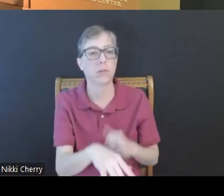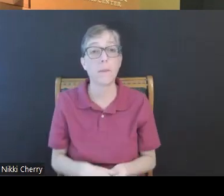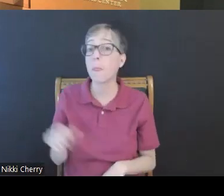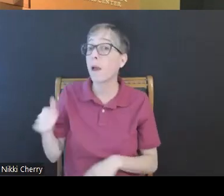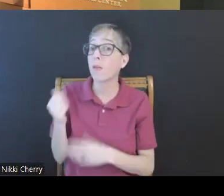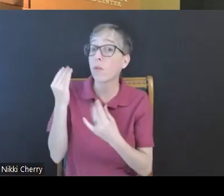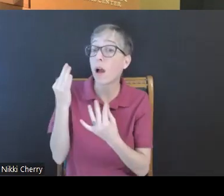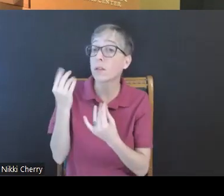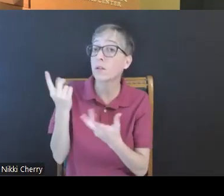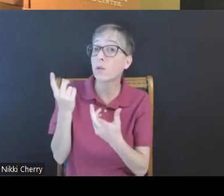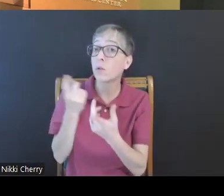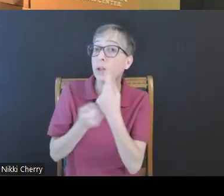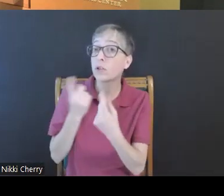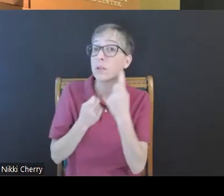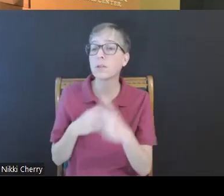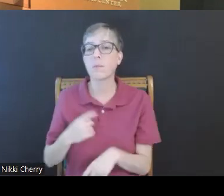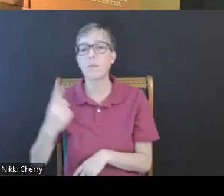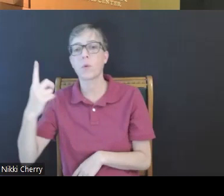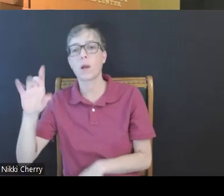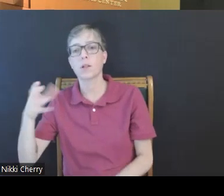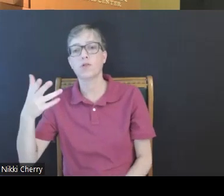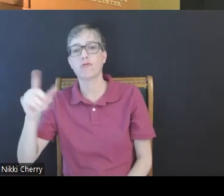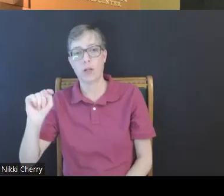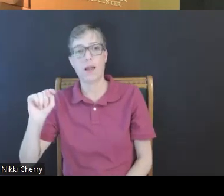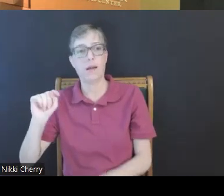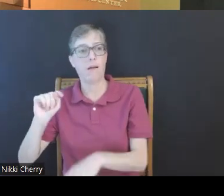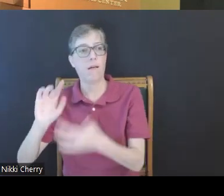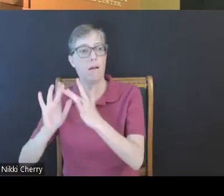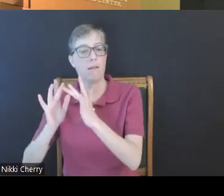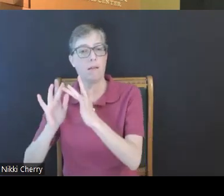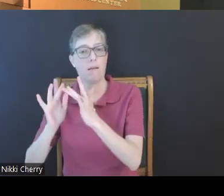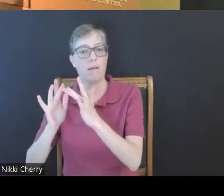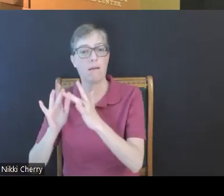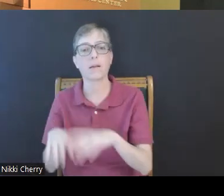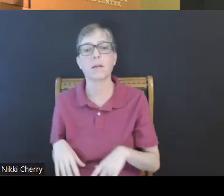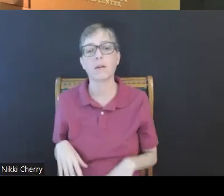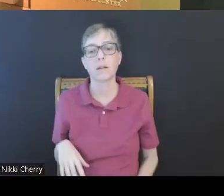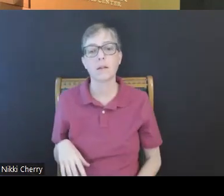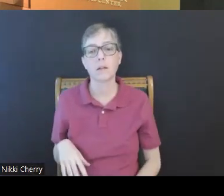a question from the chat um from Dr Melissa Heatley as you mentioned even Primary Health